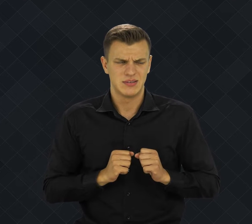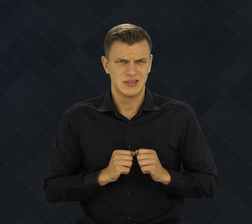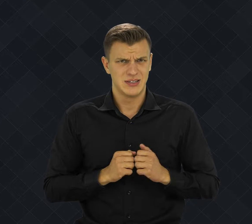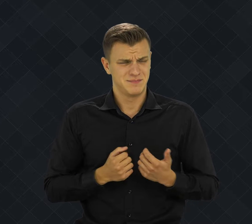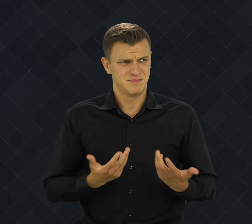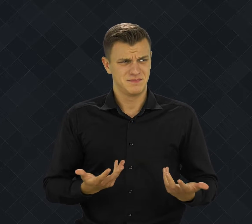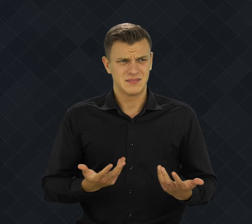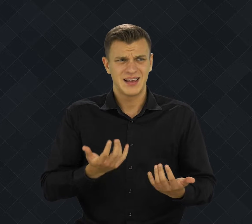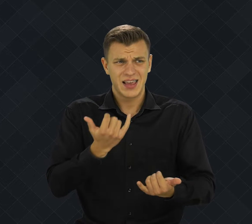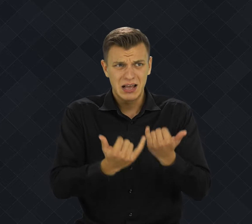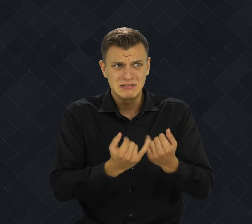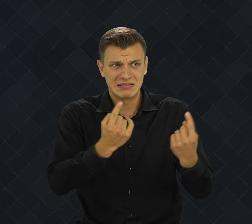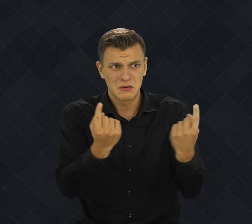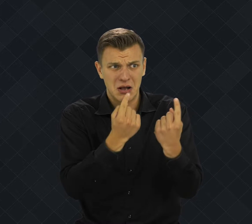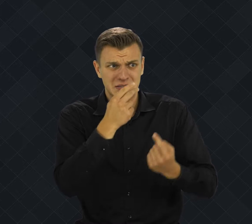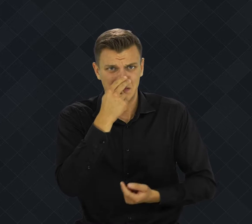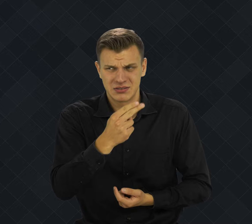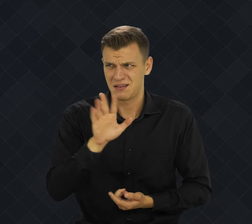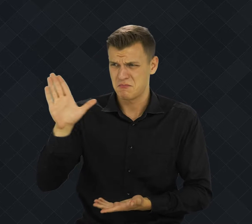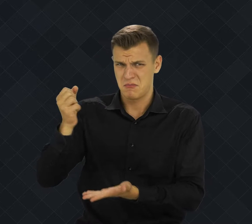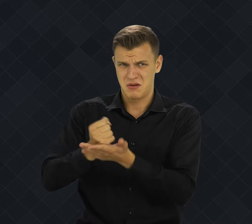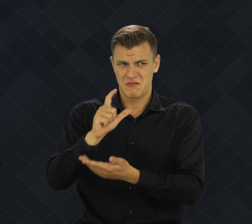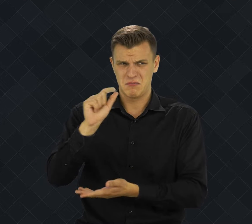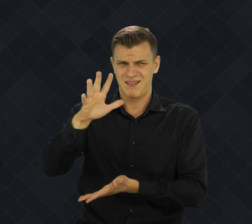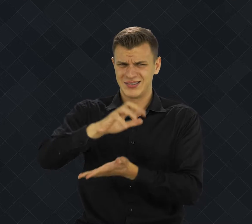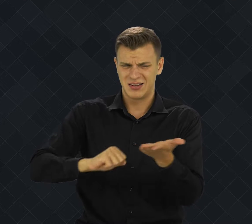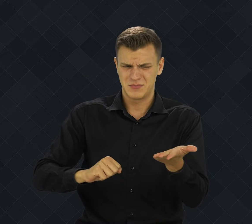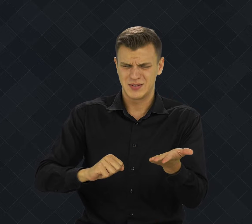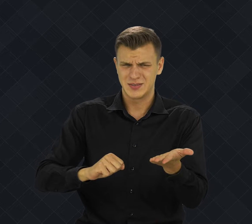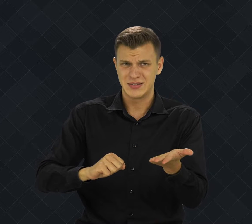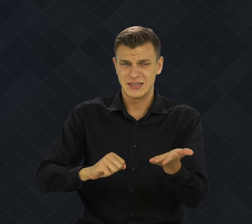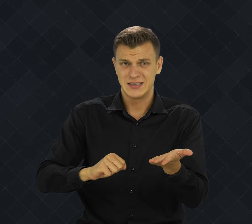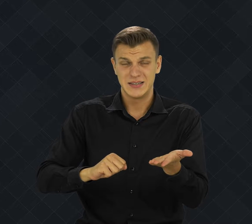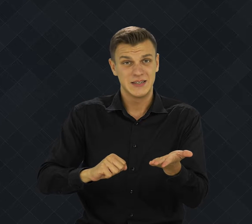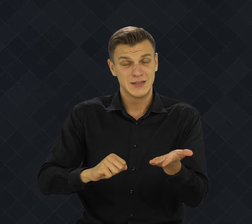This is a general rule, but an important one.